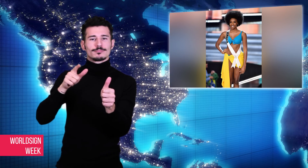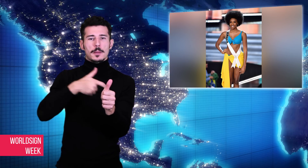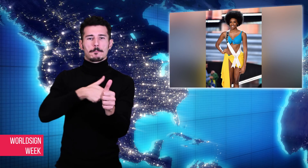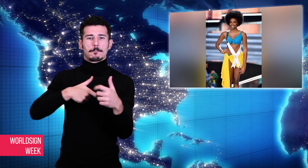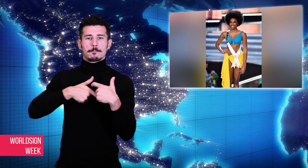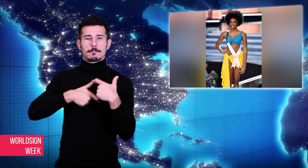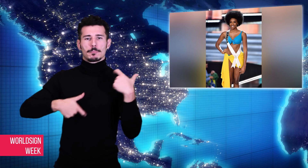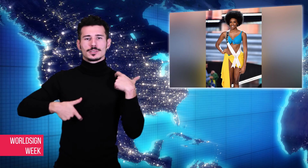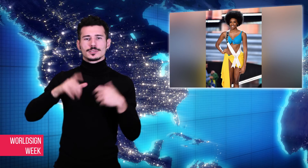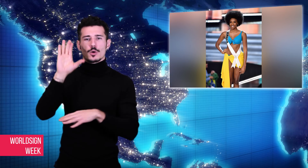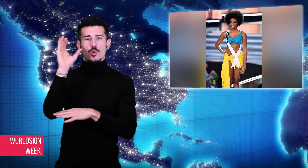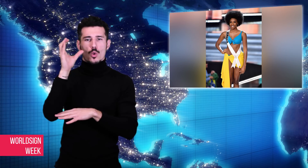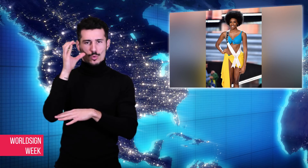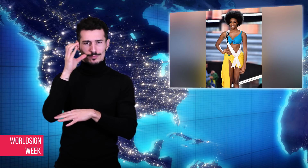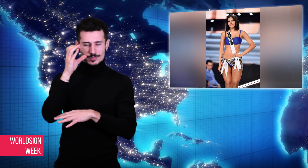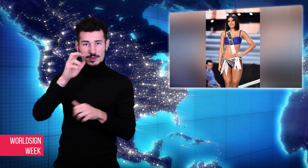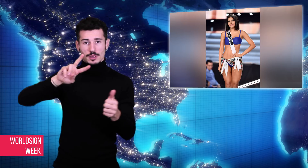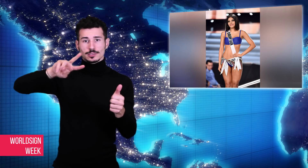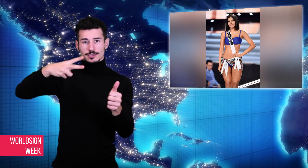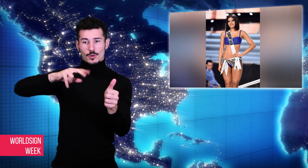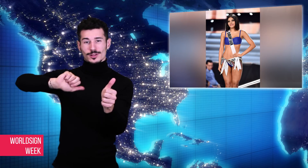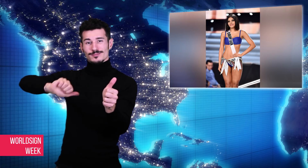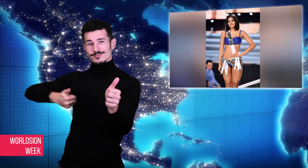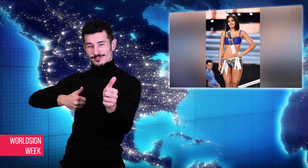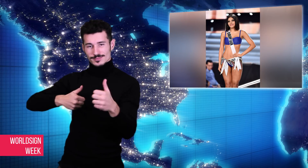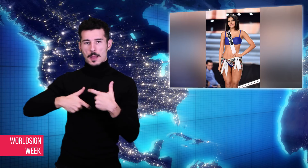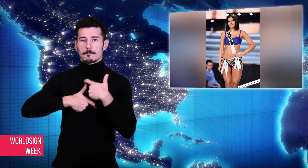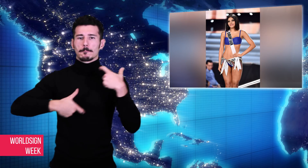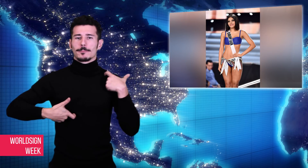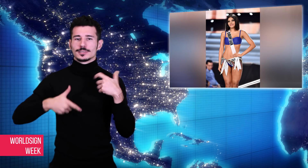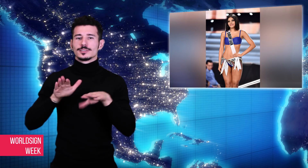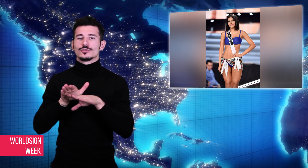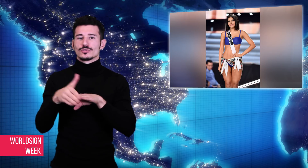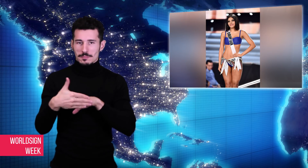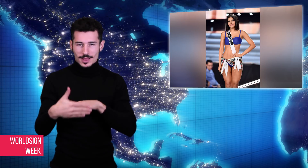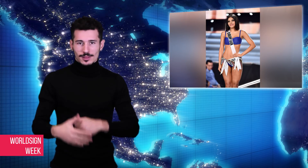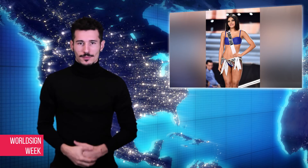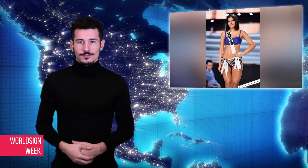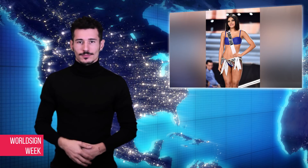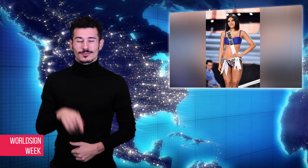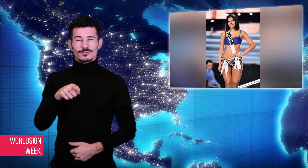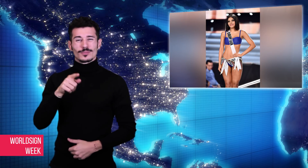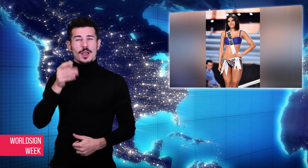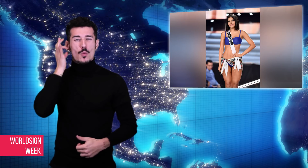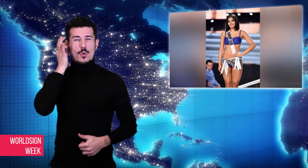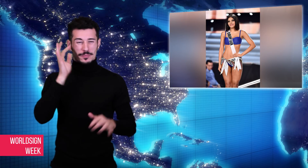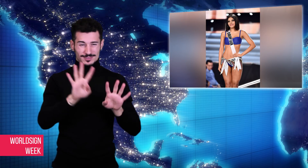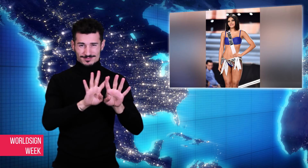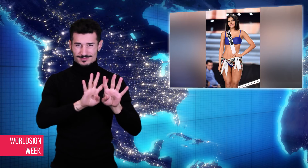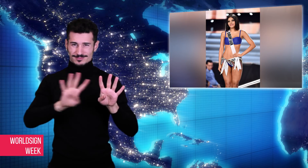second runner-up was Miss Jamaica. The women participated in evening wear and